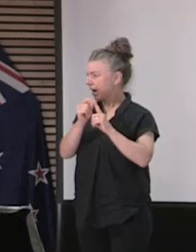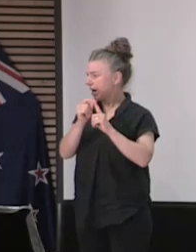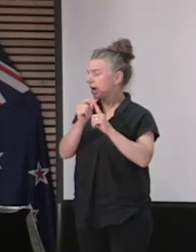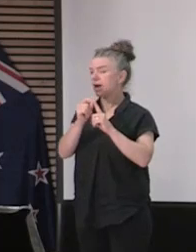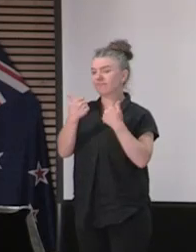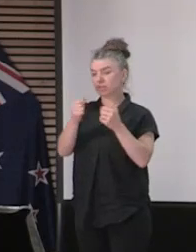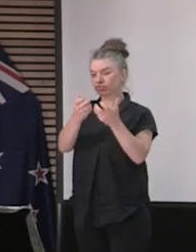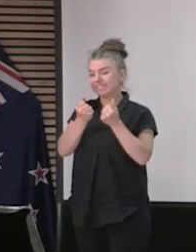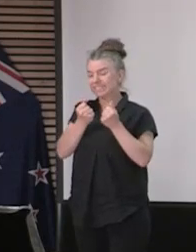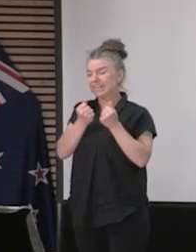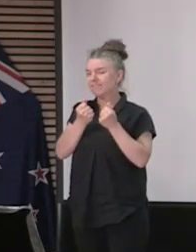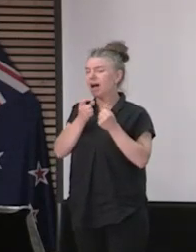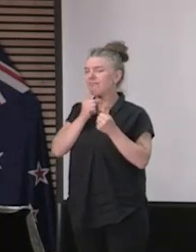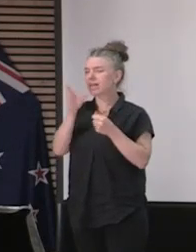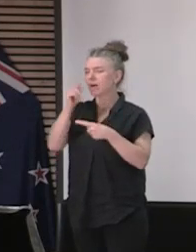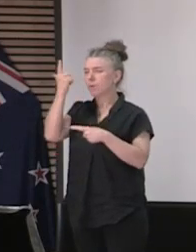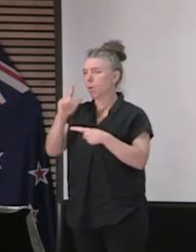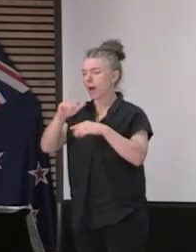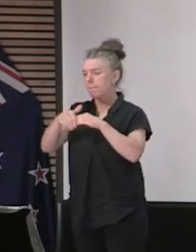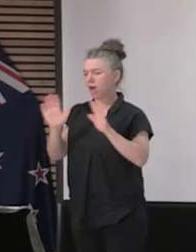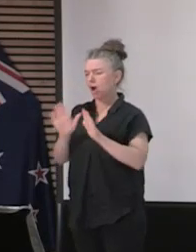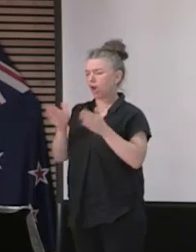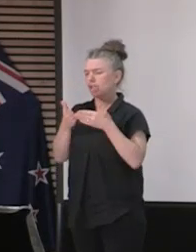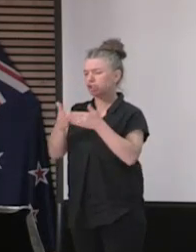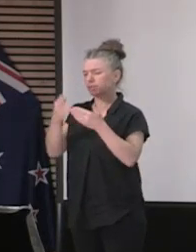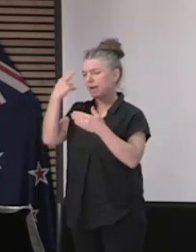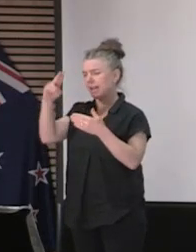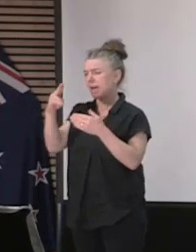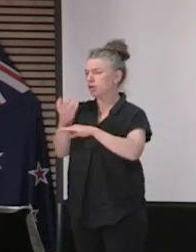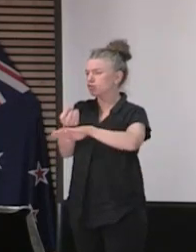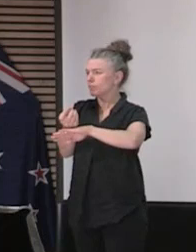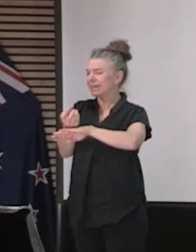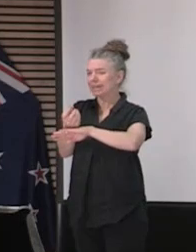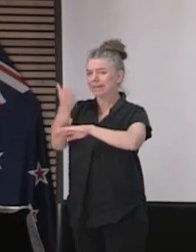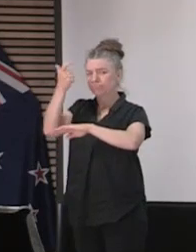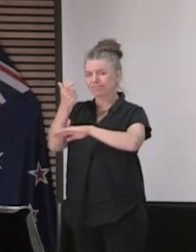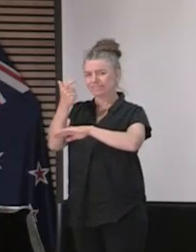seen some and thereis some there, given that itis particularly a Customsissue. So only preliminary.